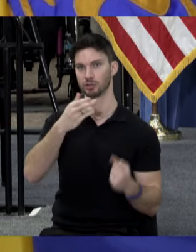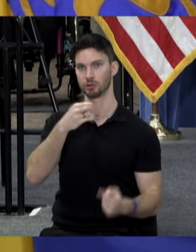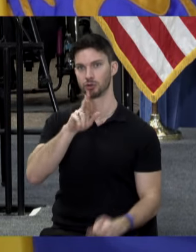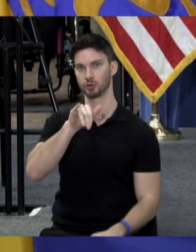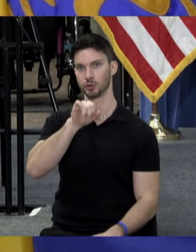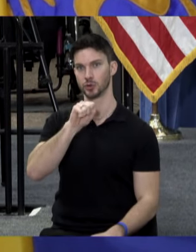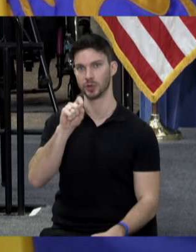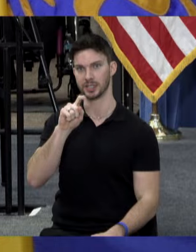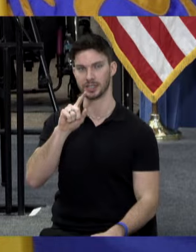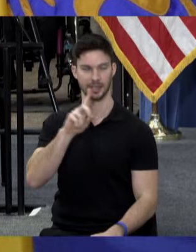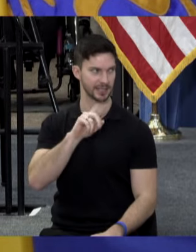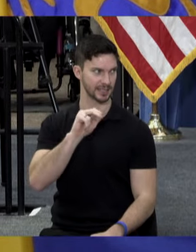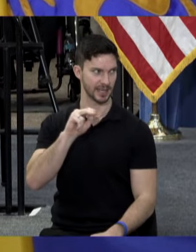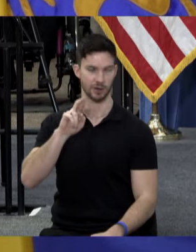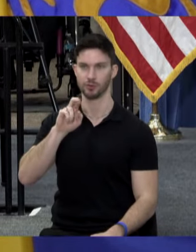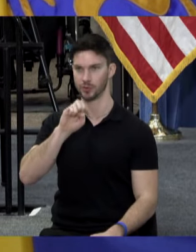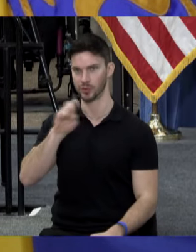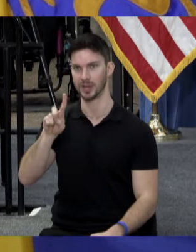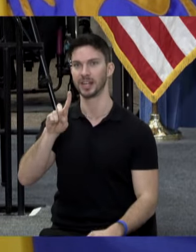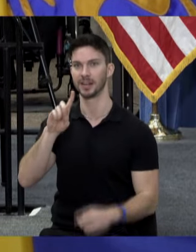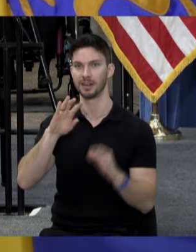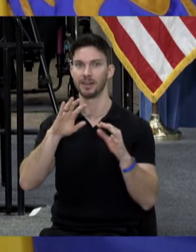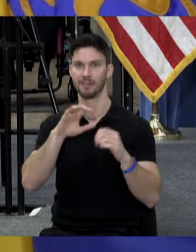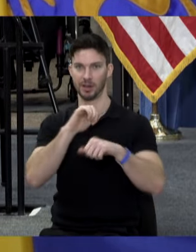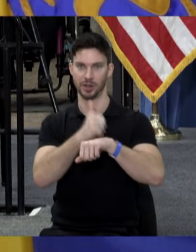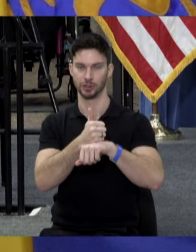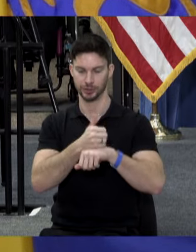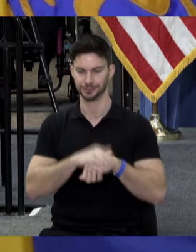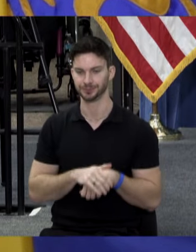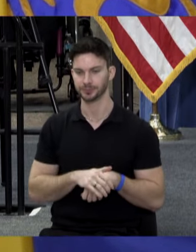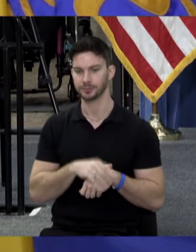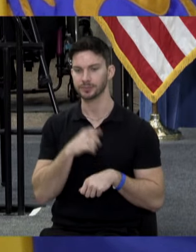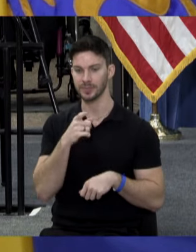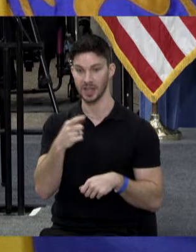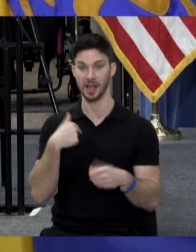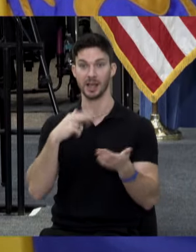So I signed up for their team, Team Reeve, and the rest was kind of history. I ended